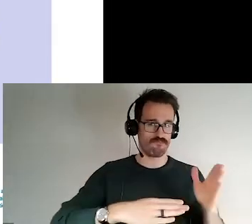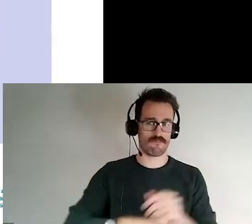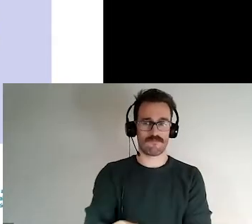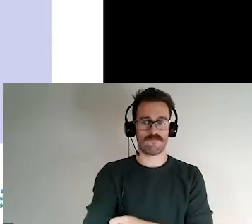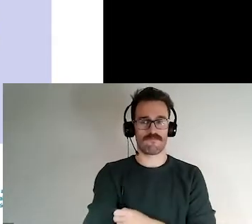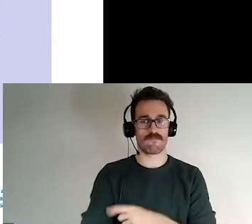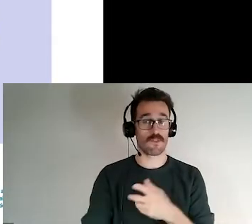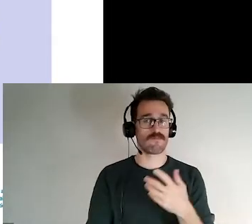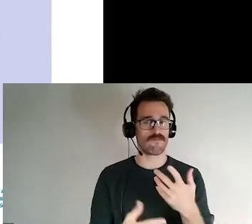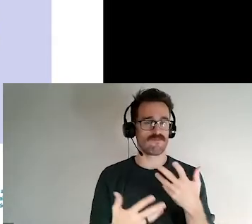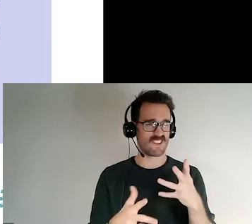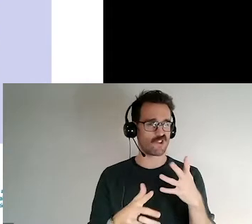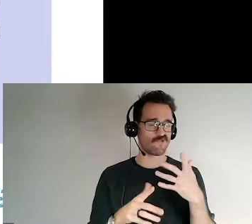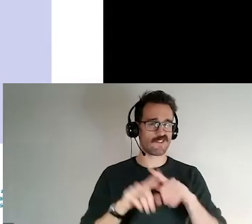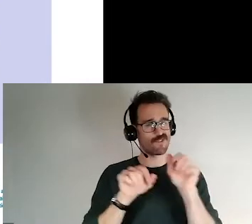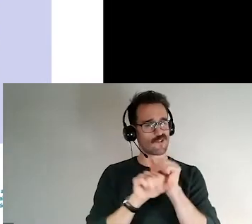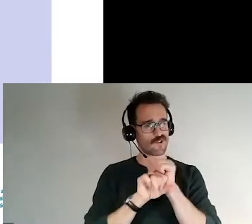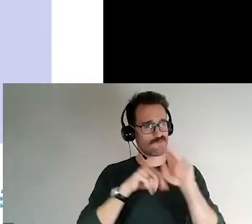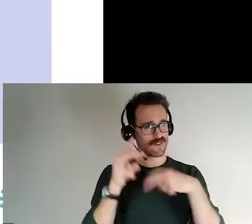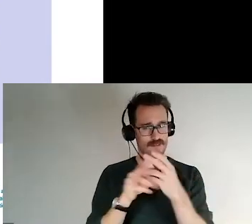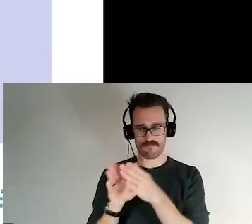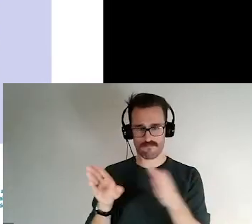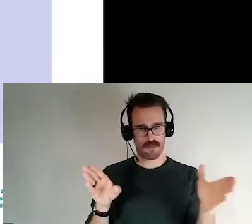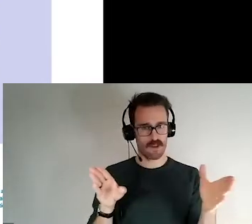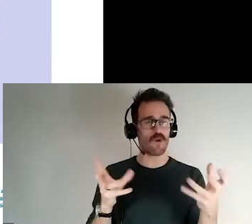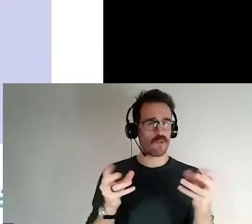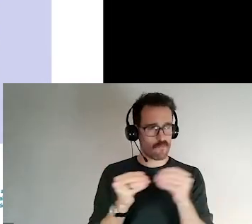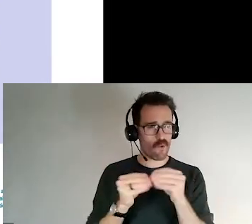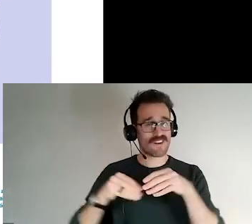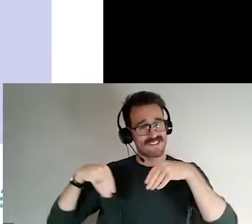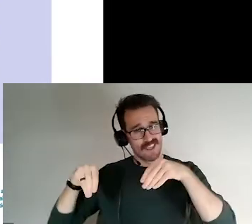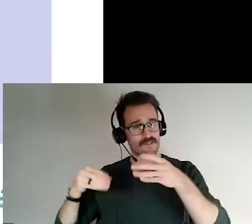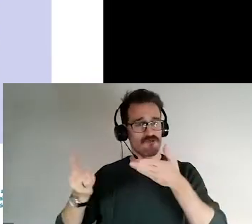our numbers in sales and service. As well as in primary industries and things like construction,